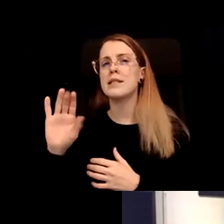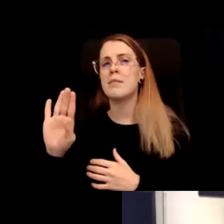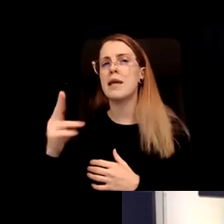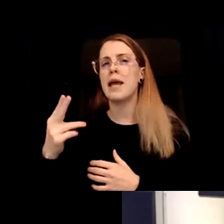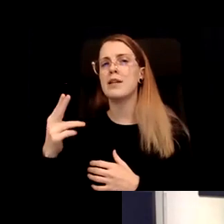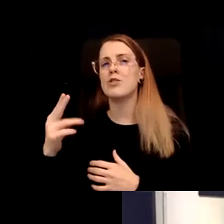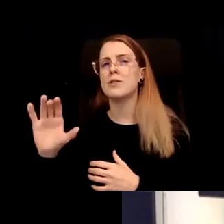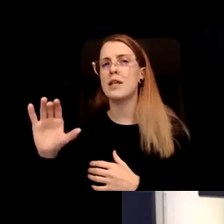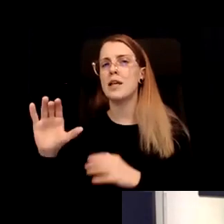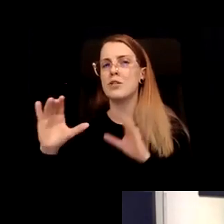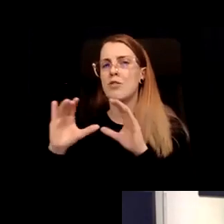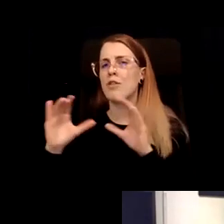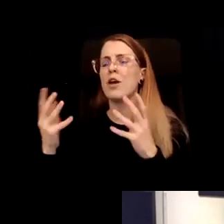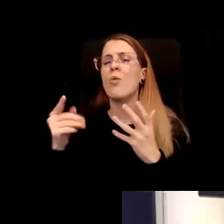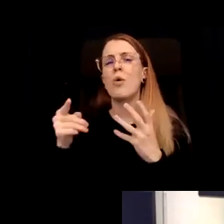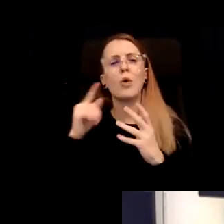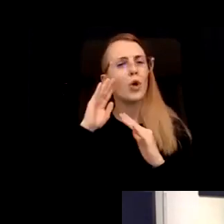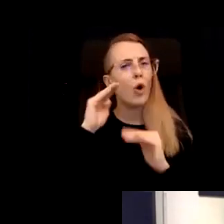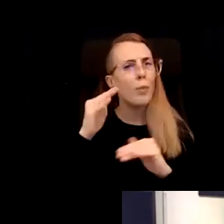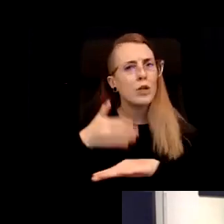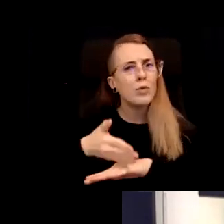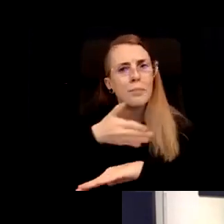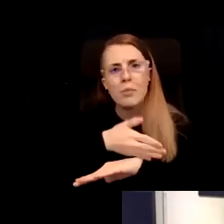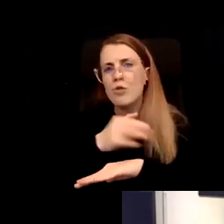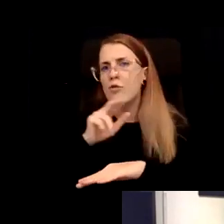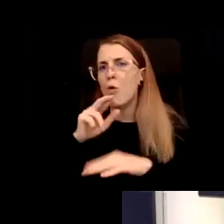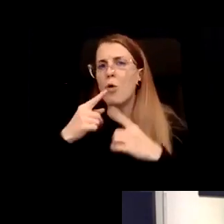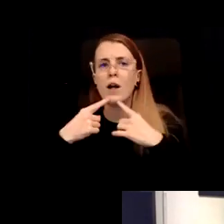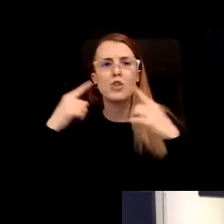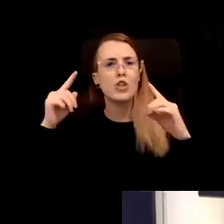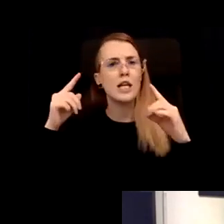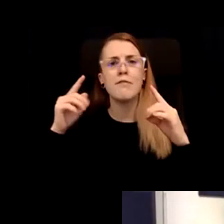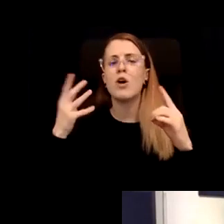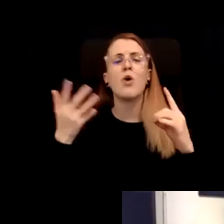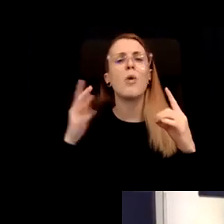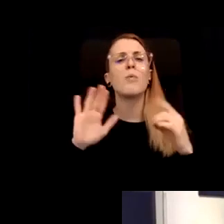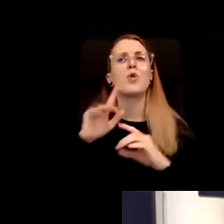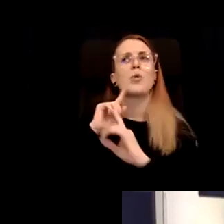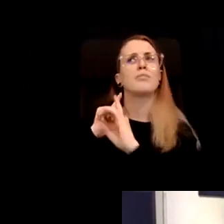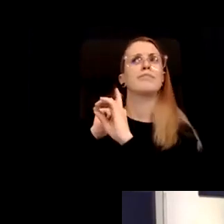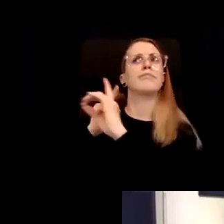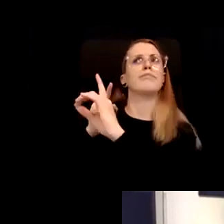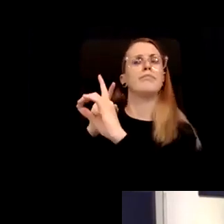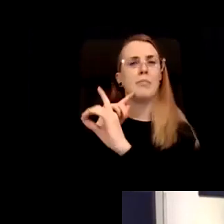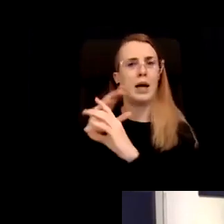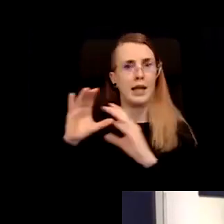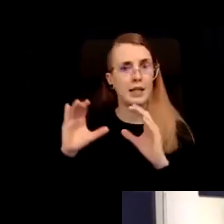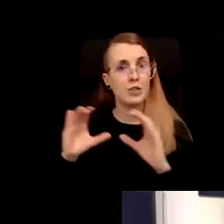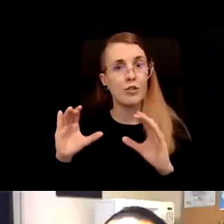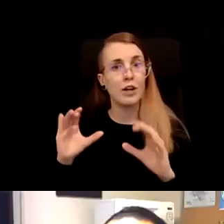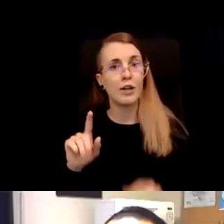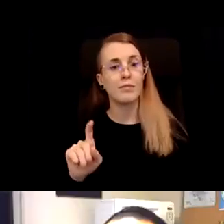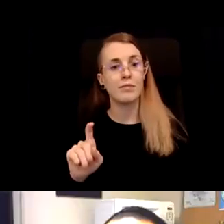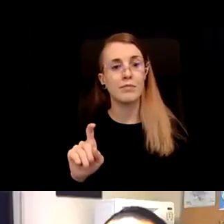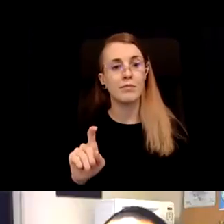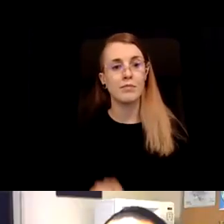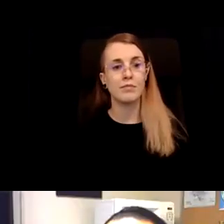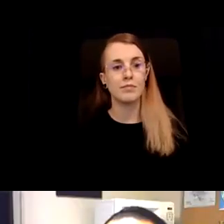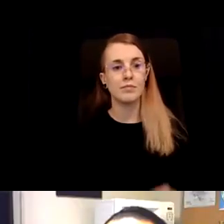it that you were looking to improve or achieve or move towards by becoming a CCBHC?